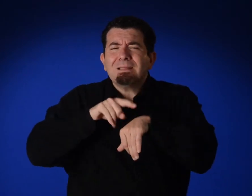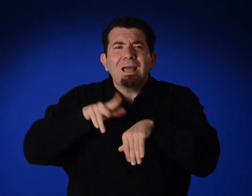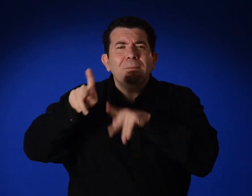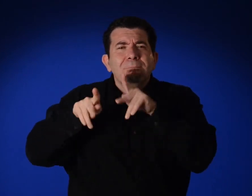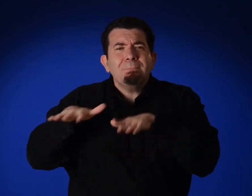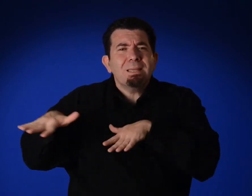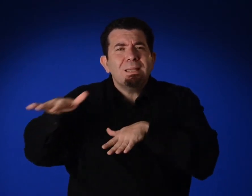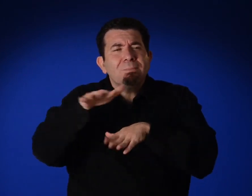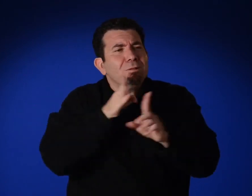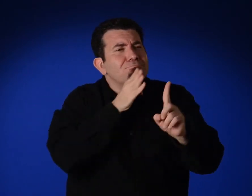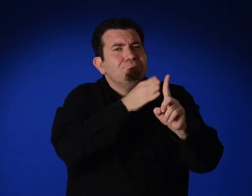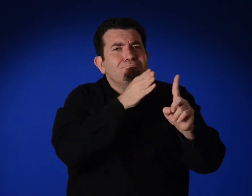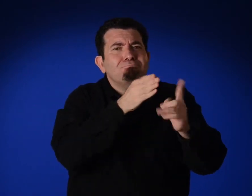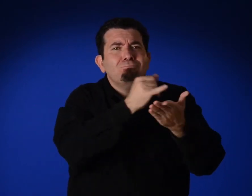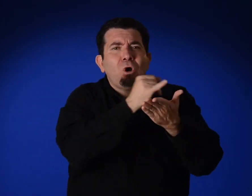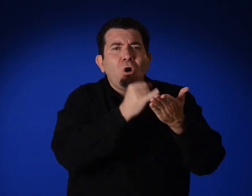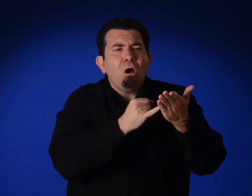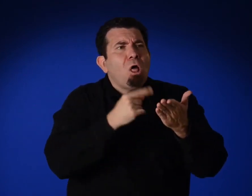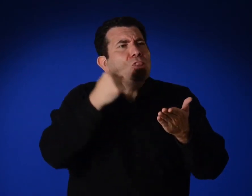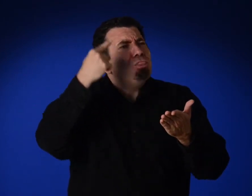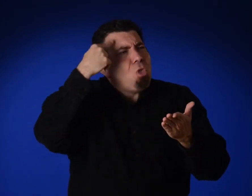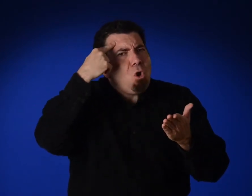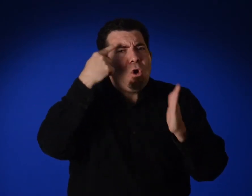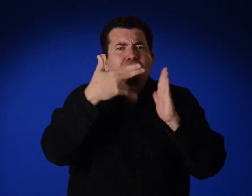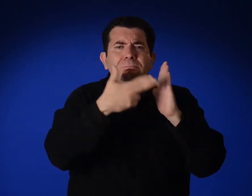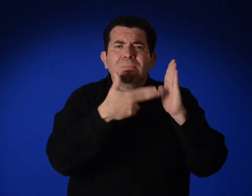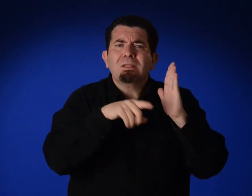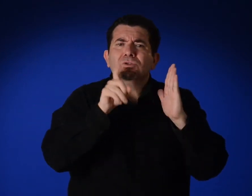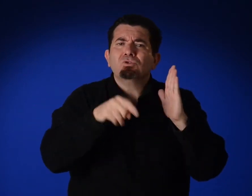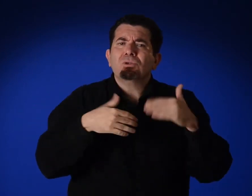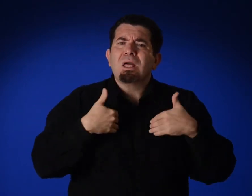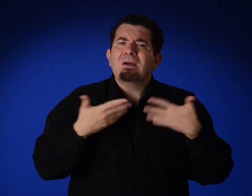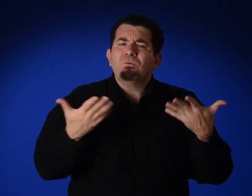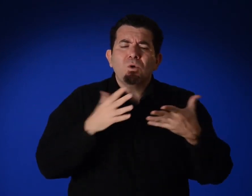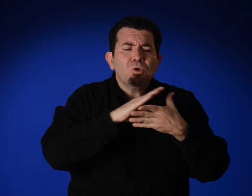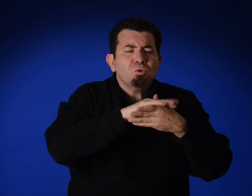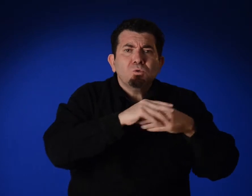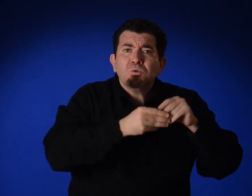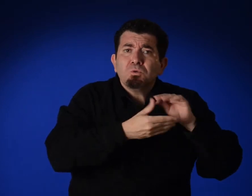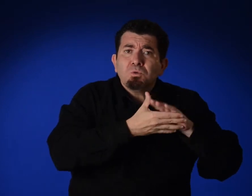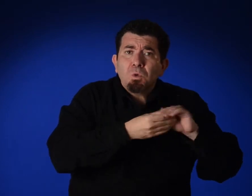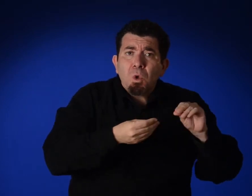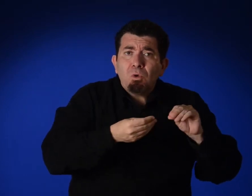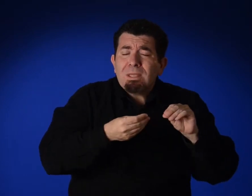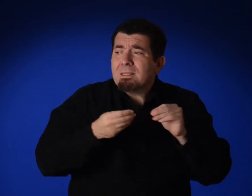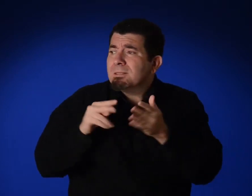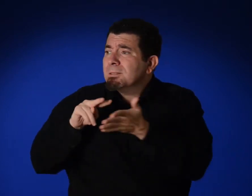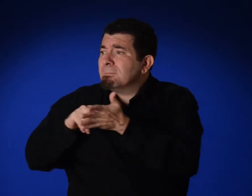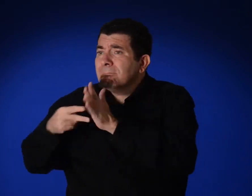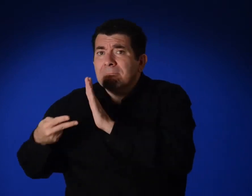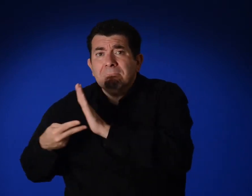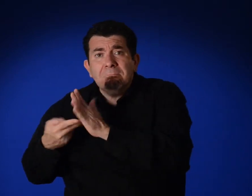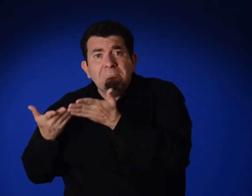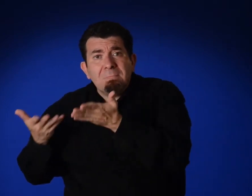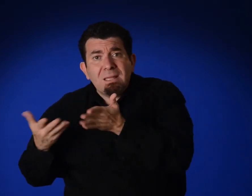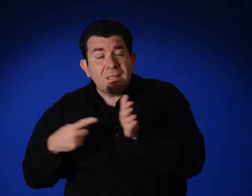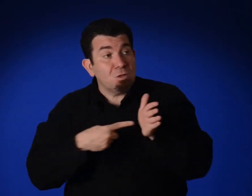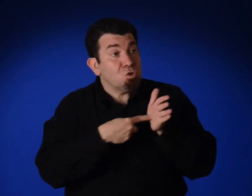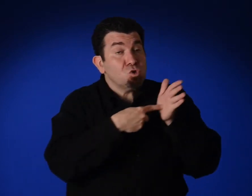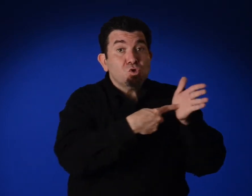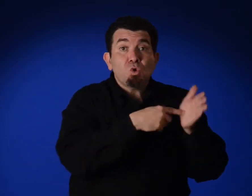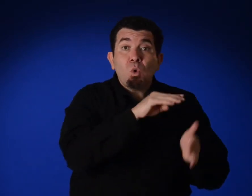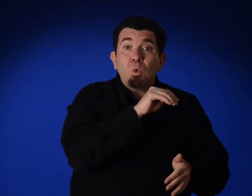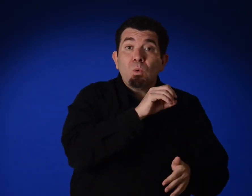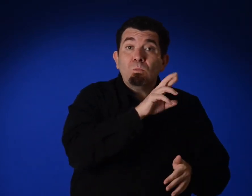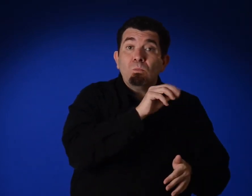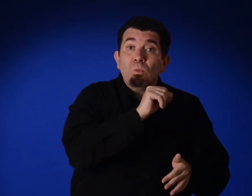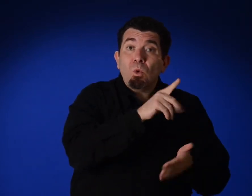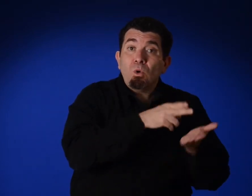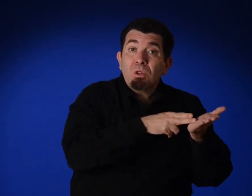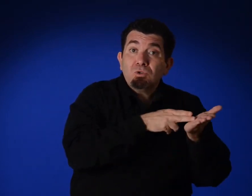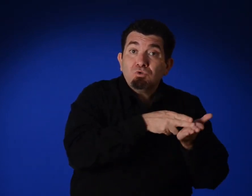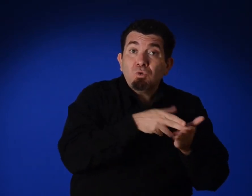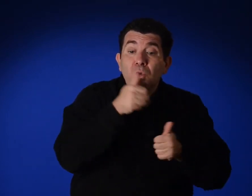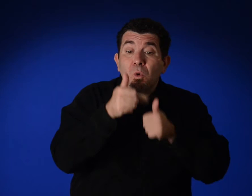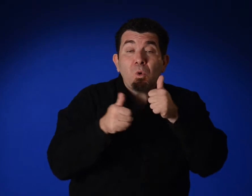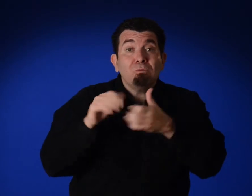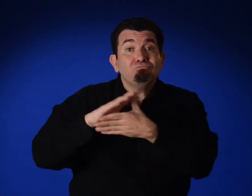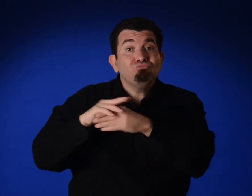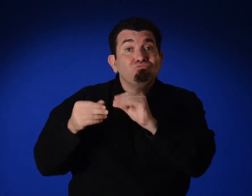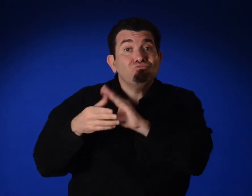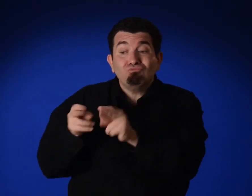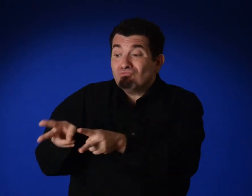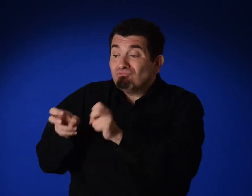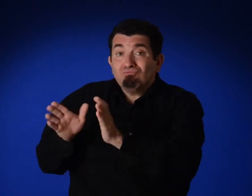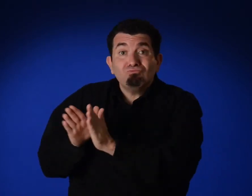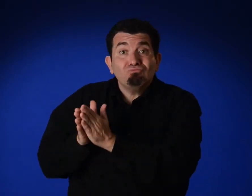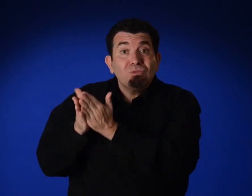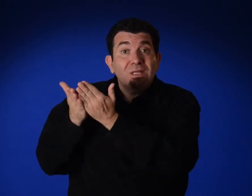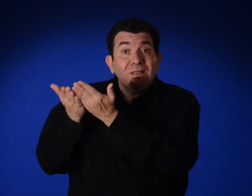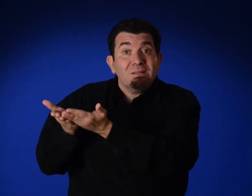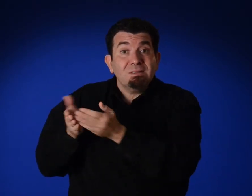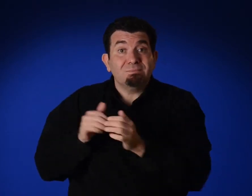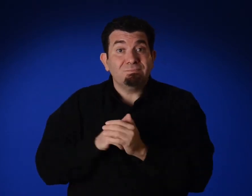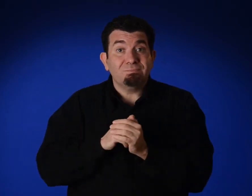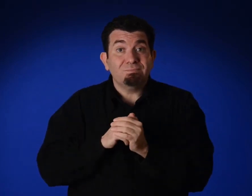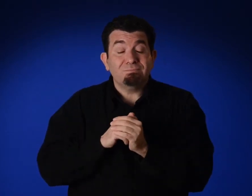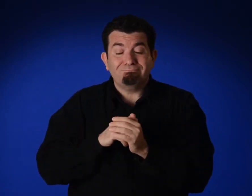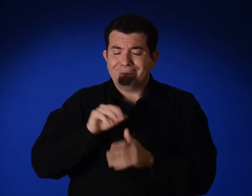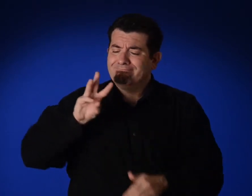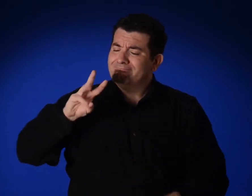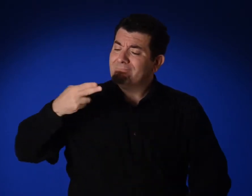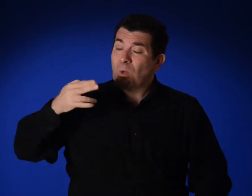At the time, the public believed that paintings should have a story or meaning, that they depict a moral truth or illustrate a story from a book.